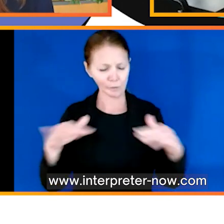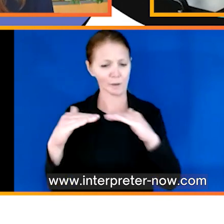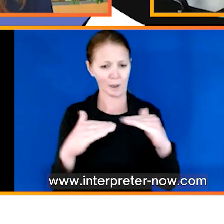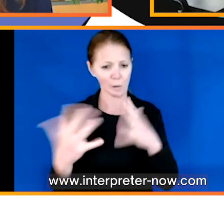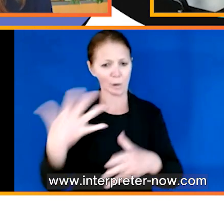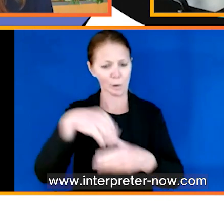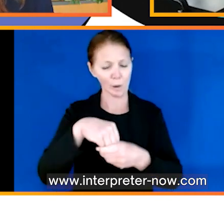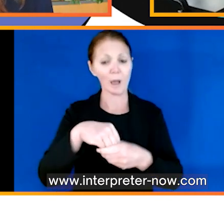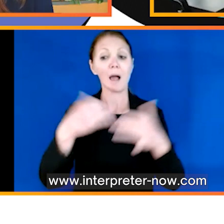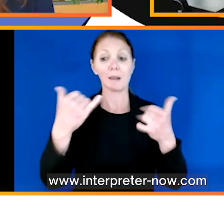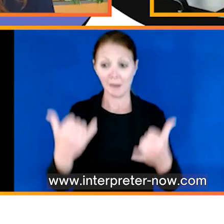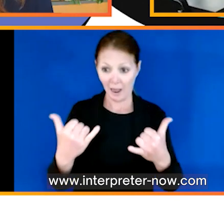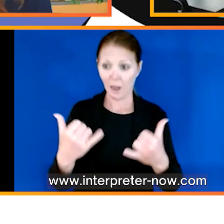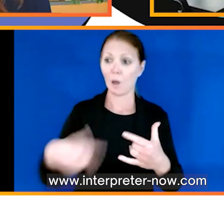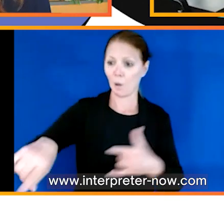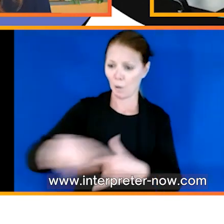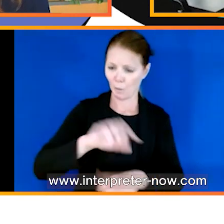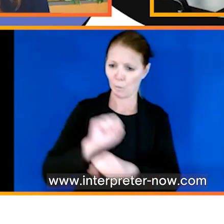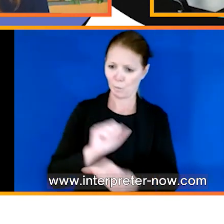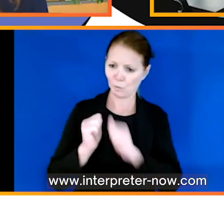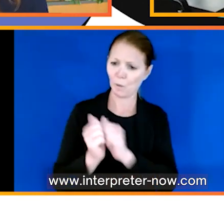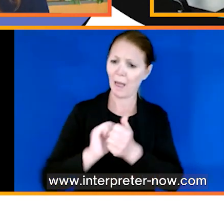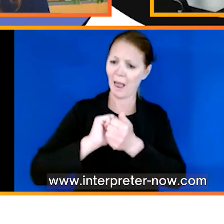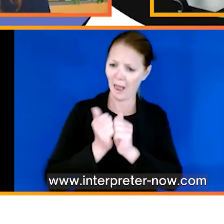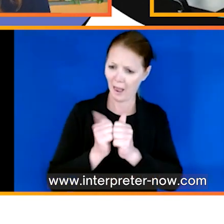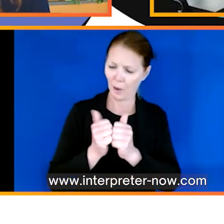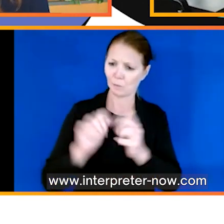are with culture, and then work together on how to solve all of that together.